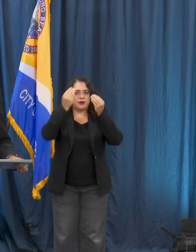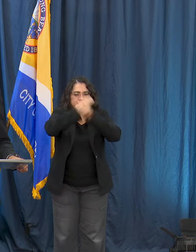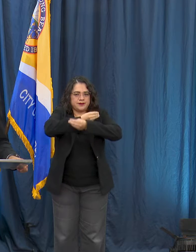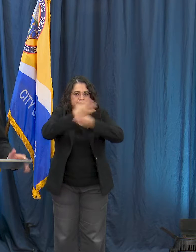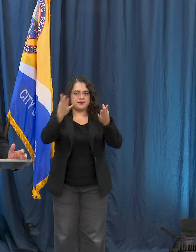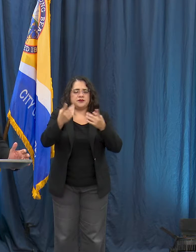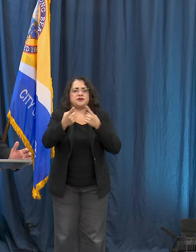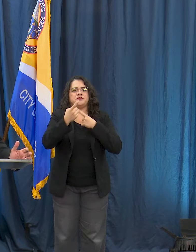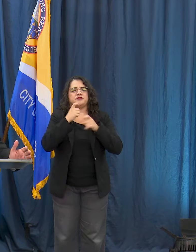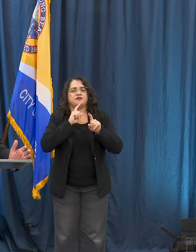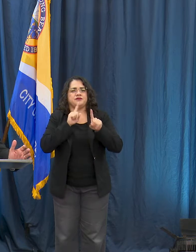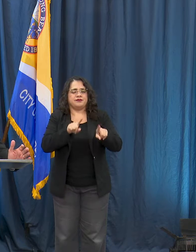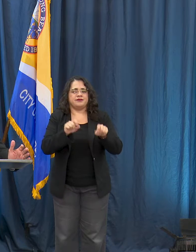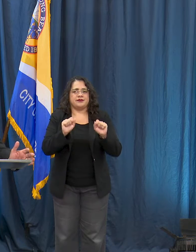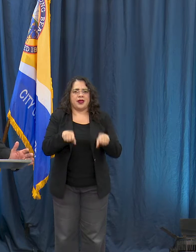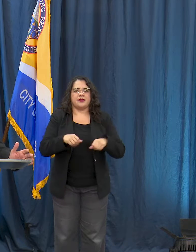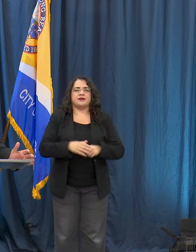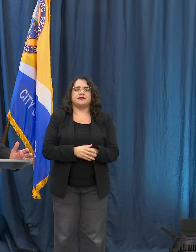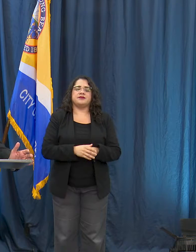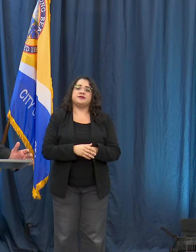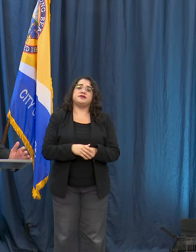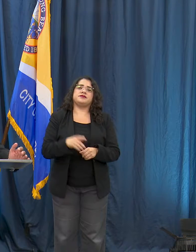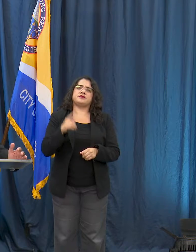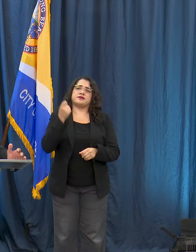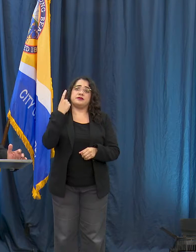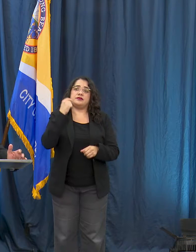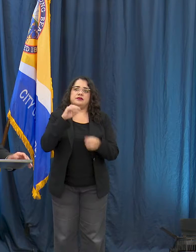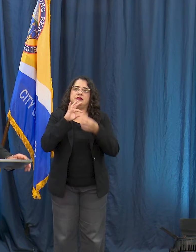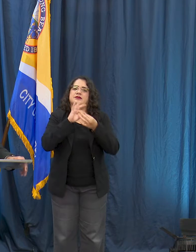These, of course, are we're set up really around COVID-19.